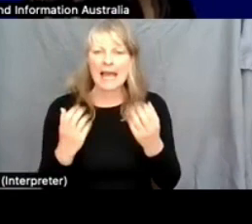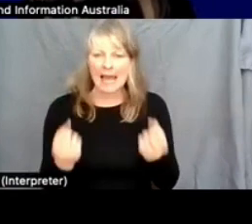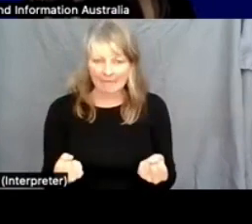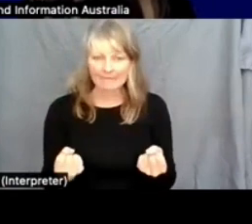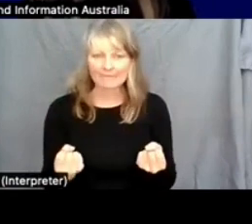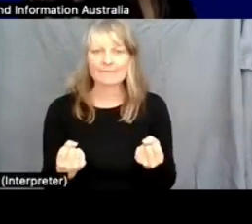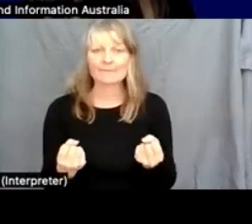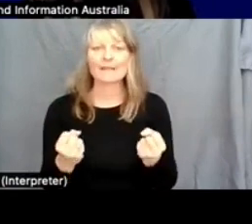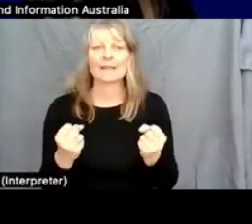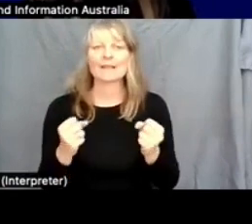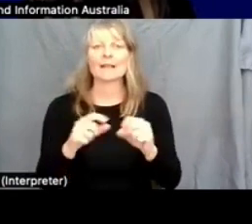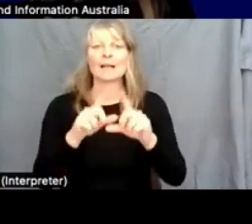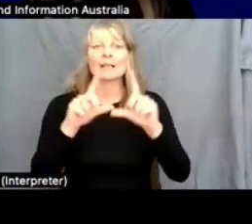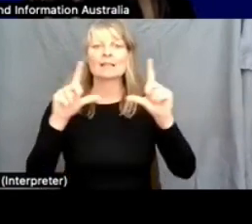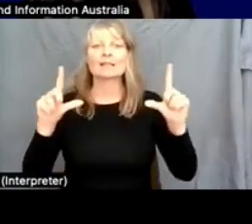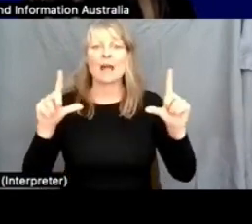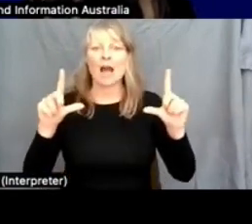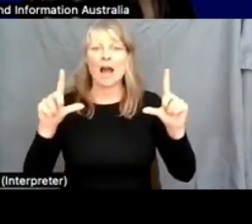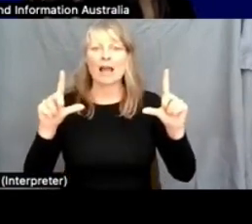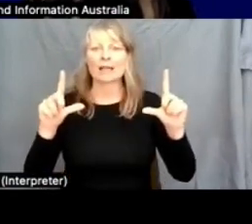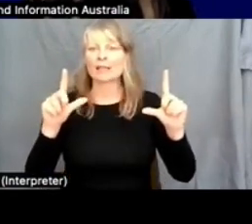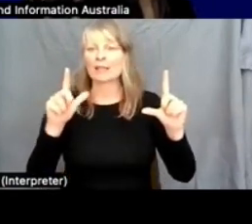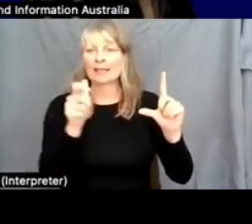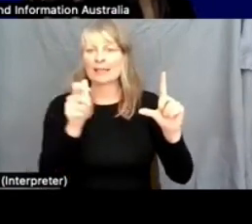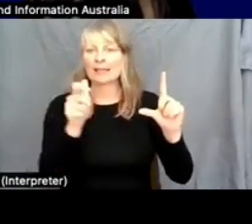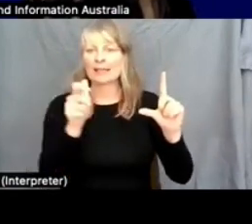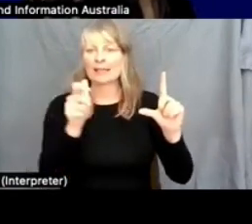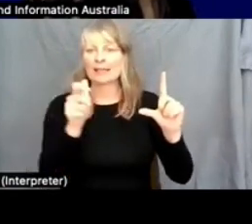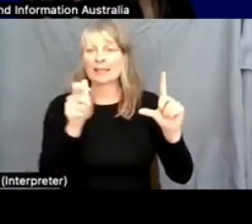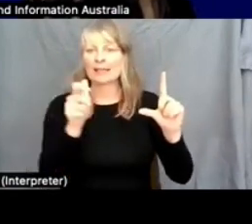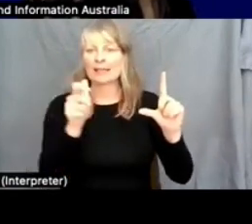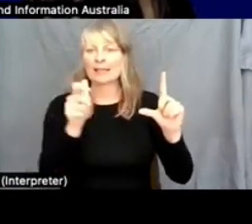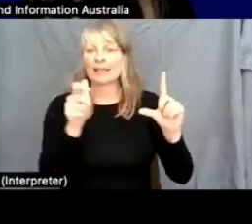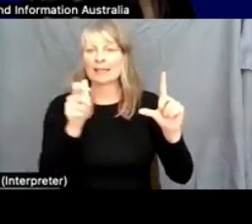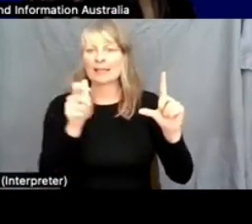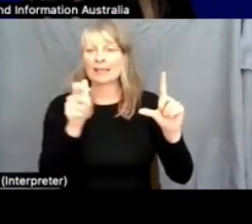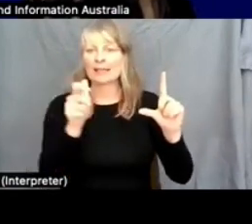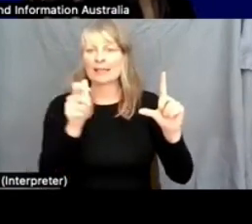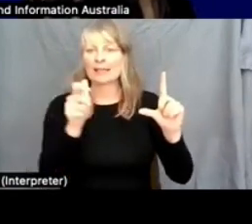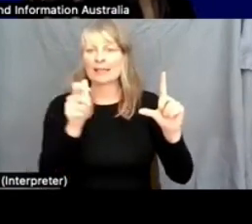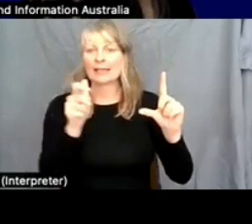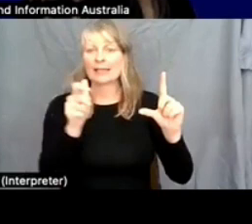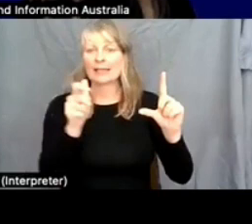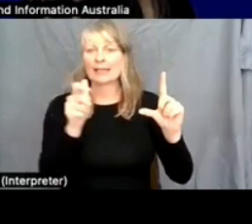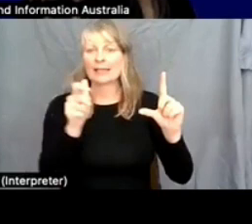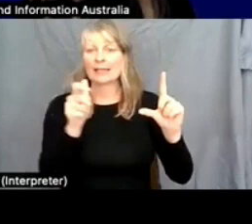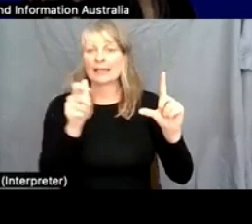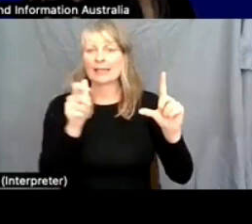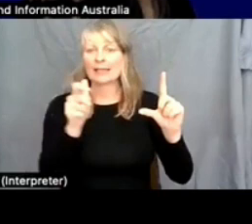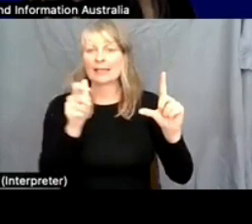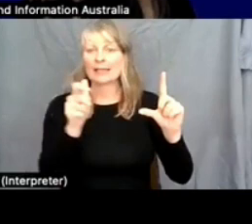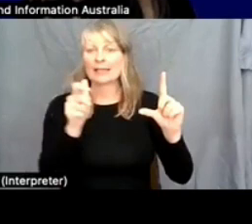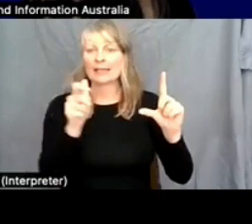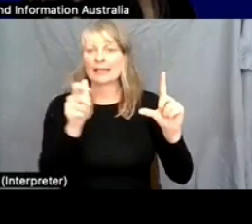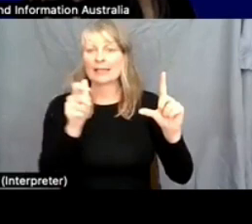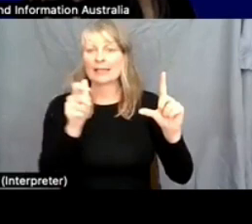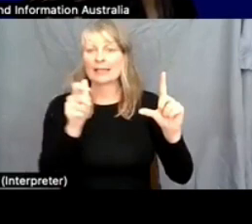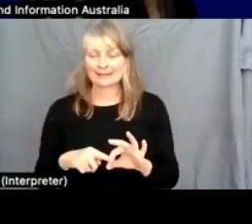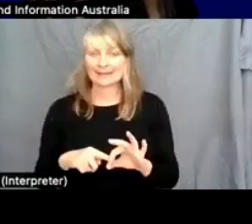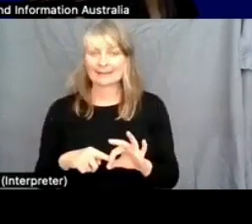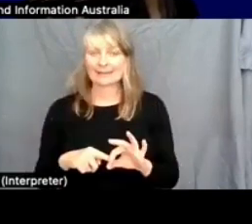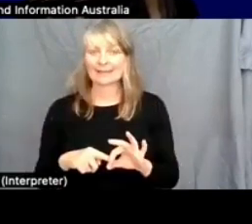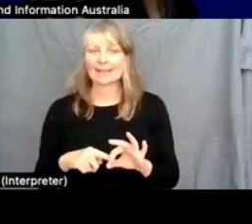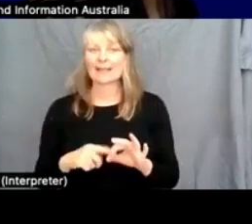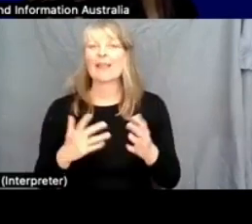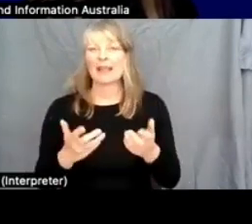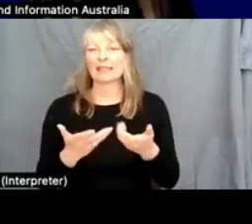give people one last chance to click on the survey QR code there, but then maybe Steve you can